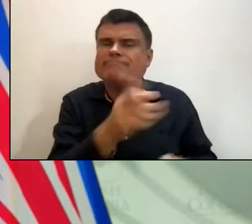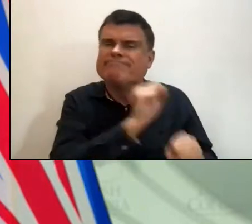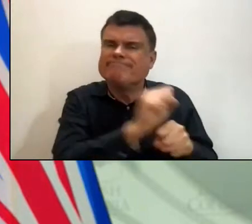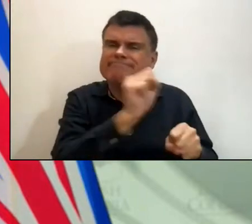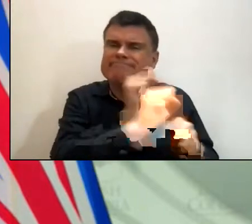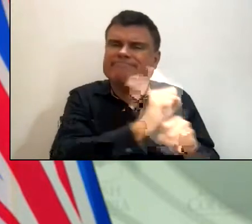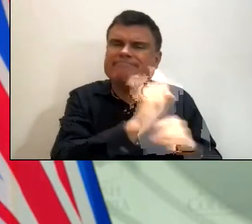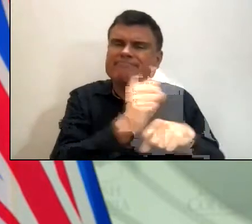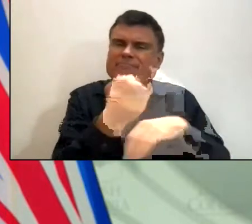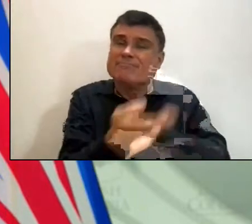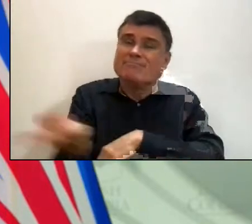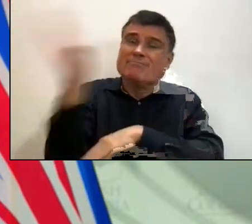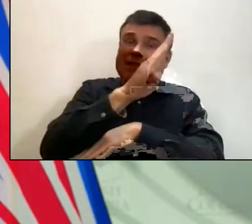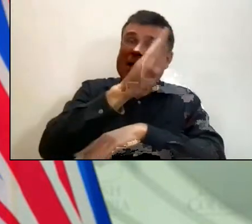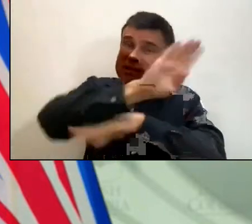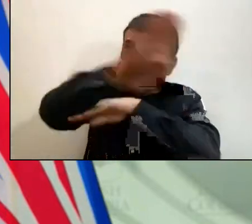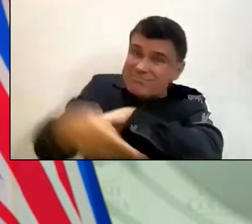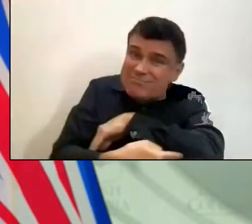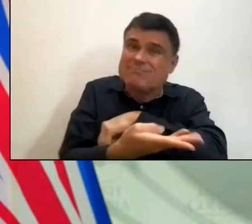Plea go ead.